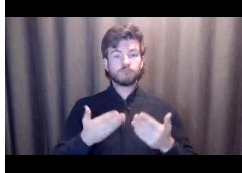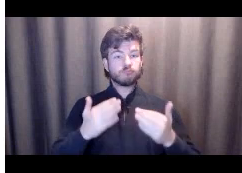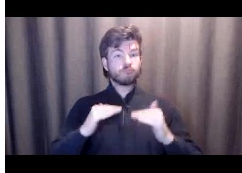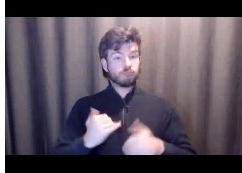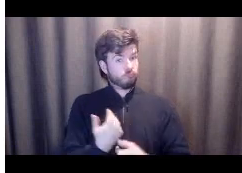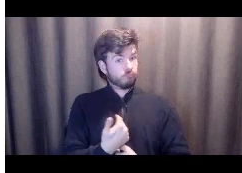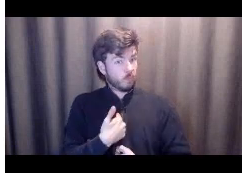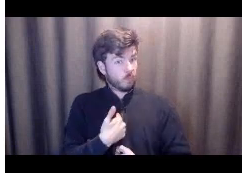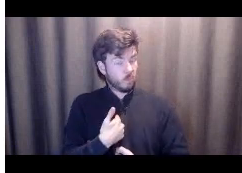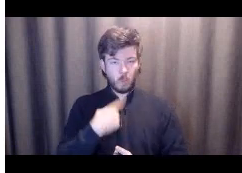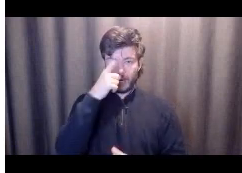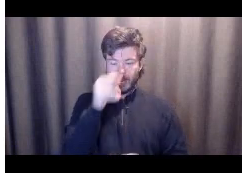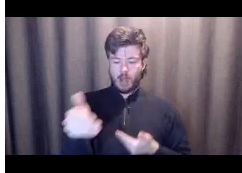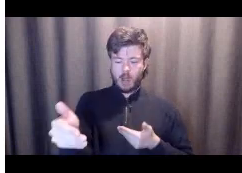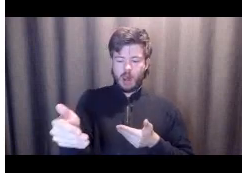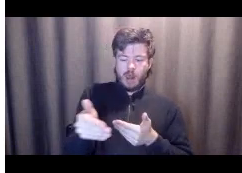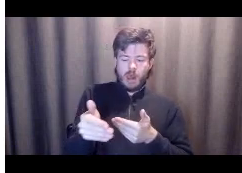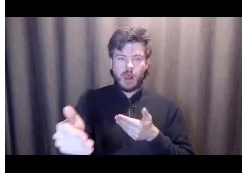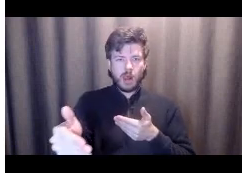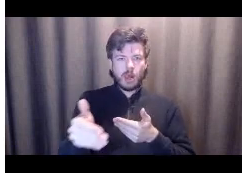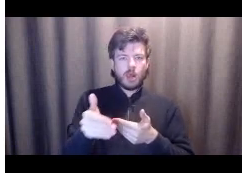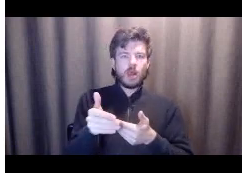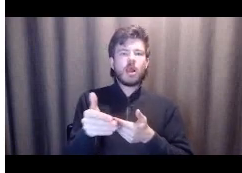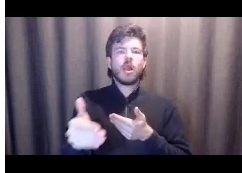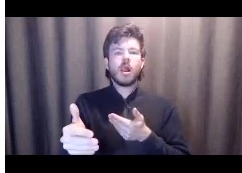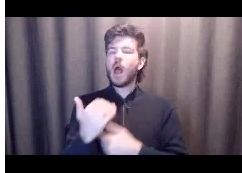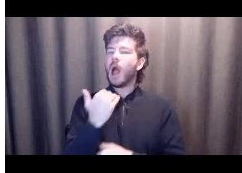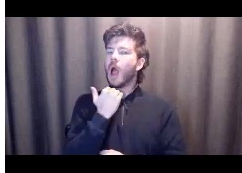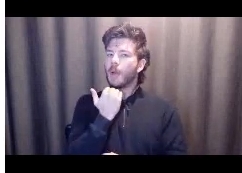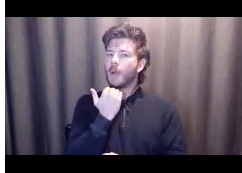plan to reduce the amount of funding they can access